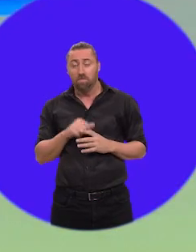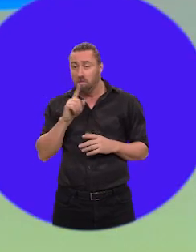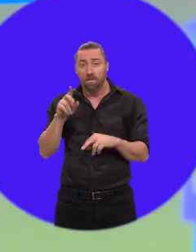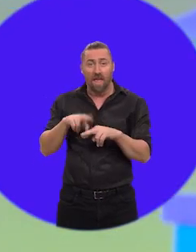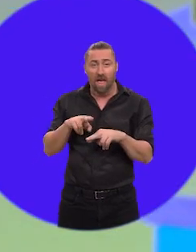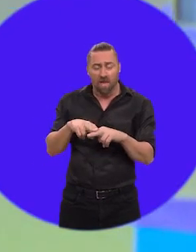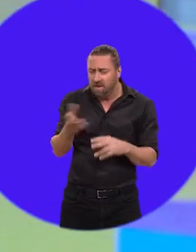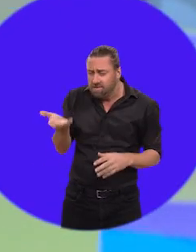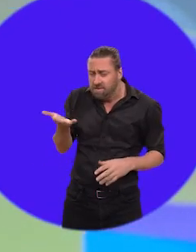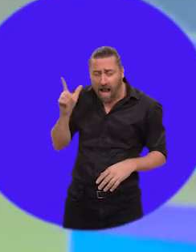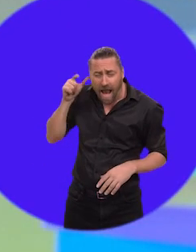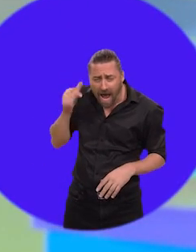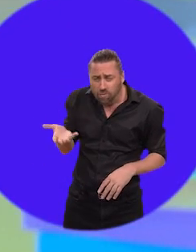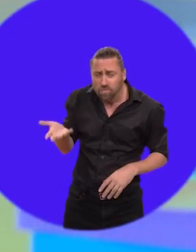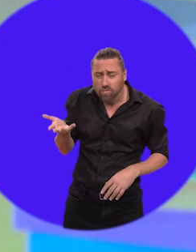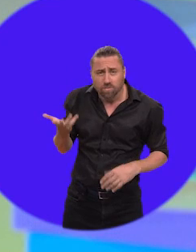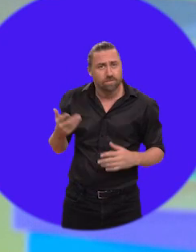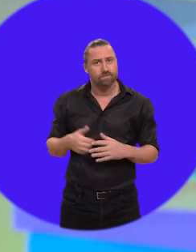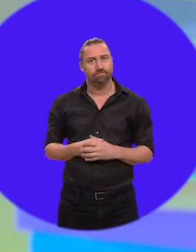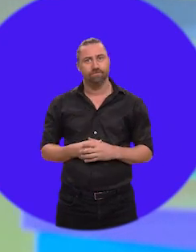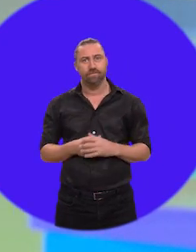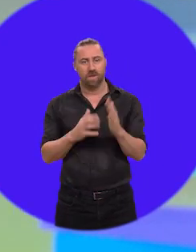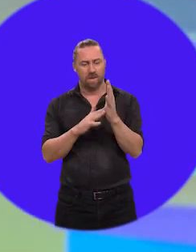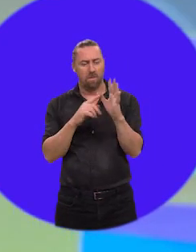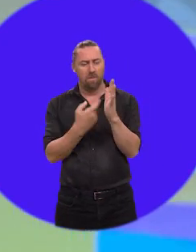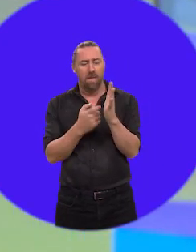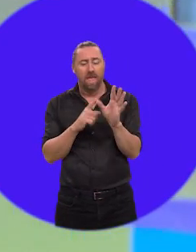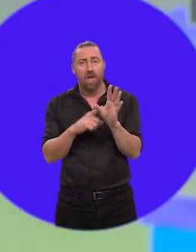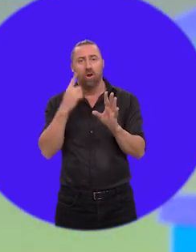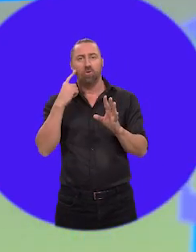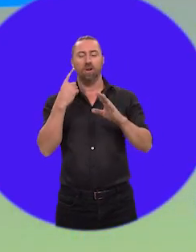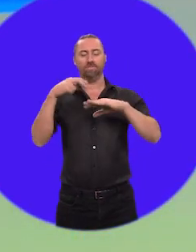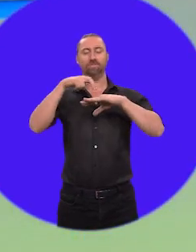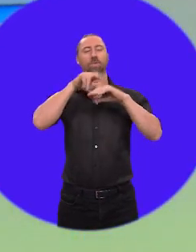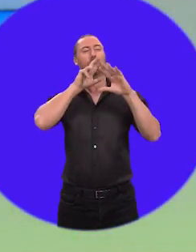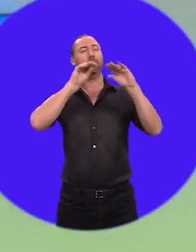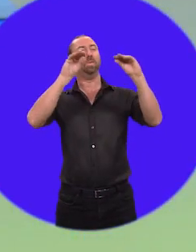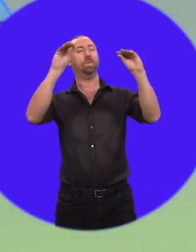So Mary tried to speak up. "The peaceful dove feeds on the ground,